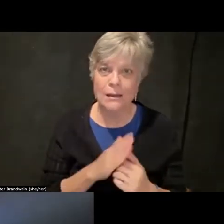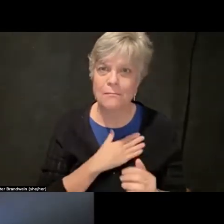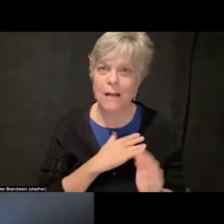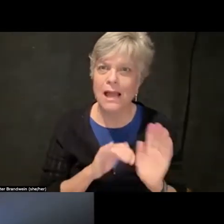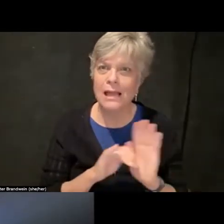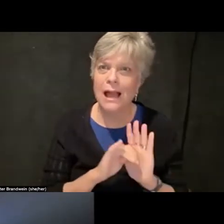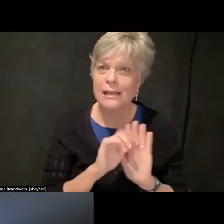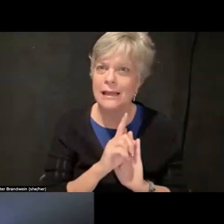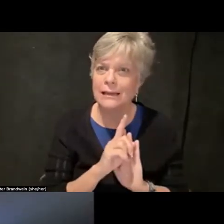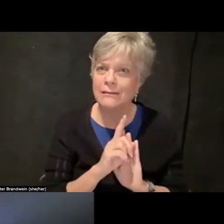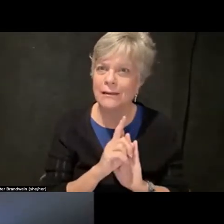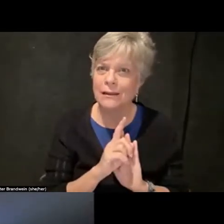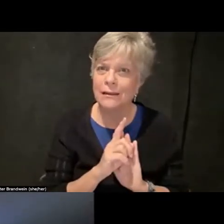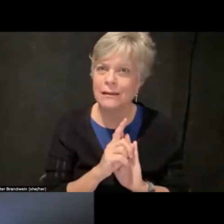with my other identities.